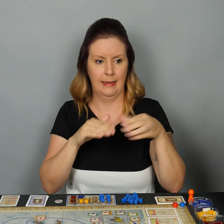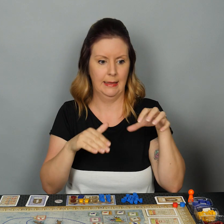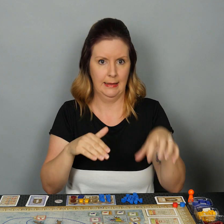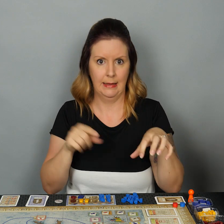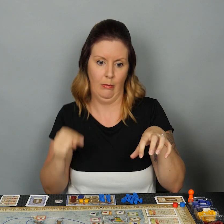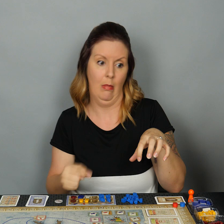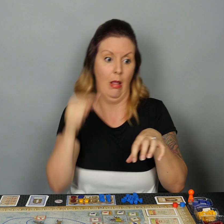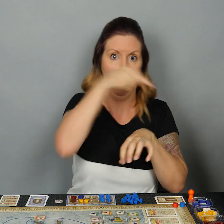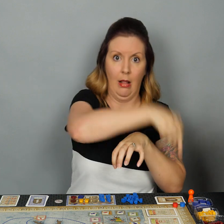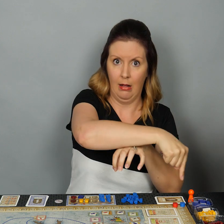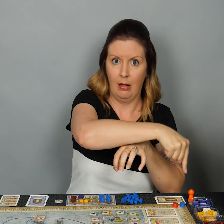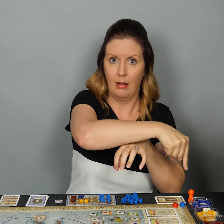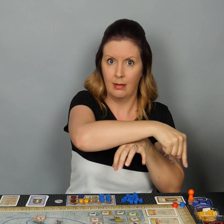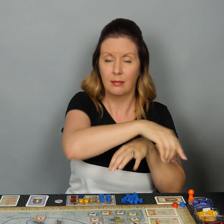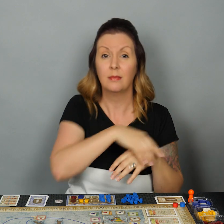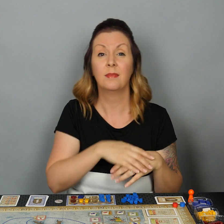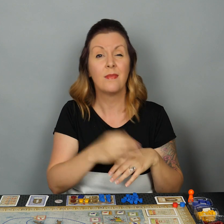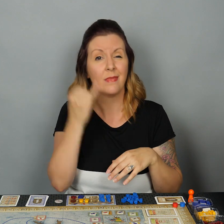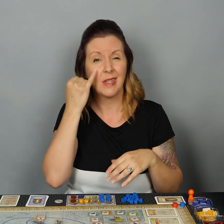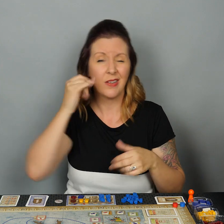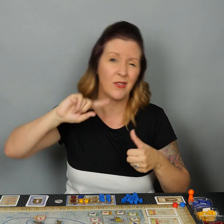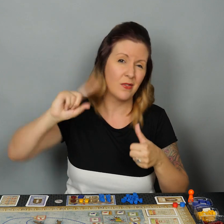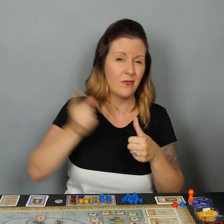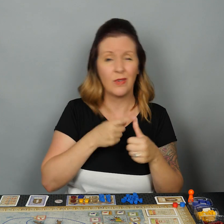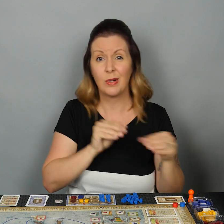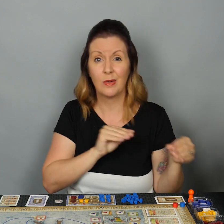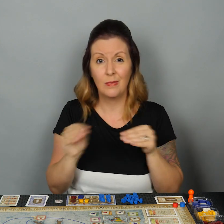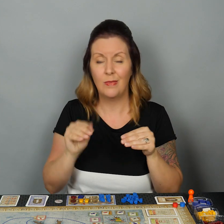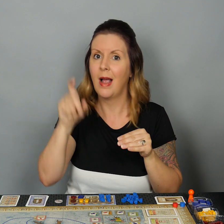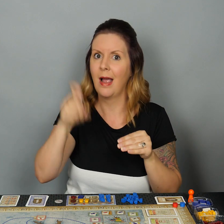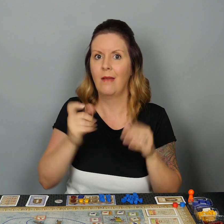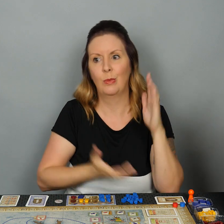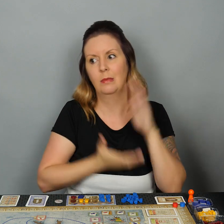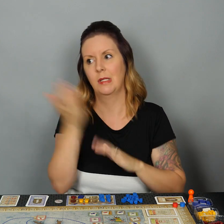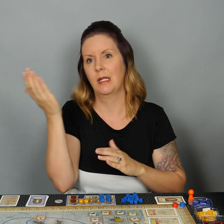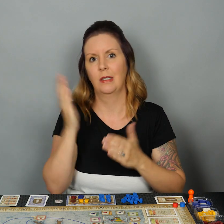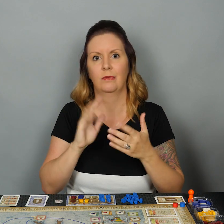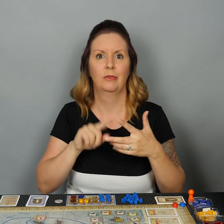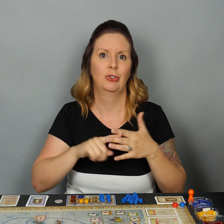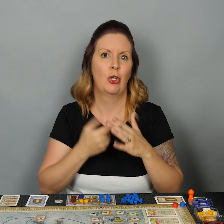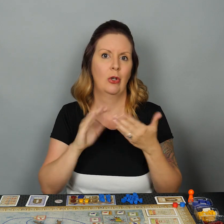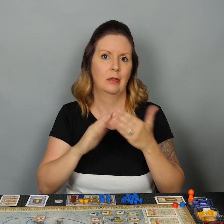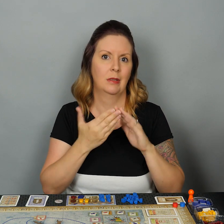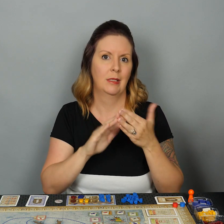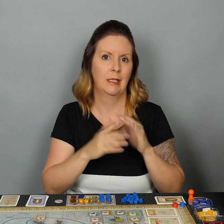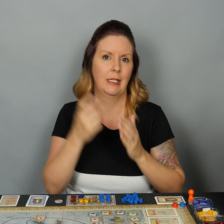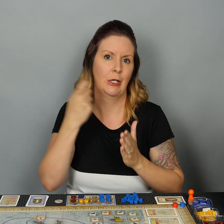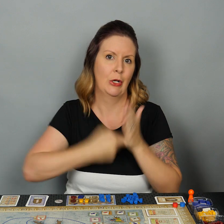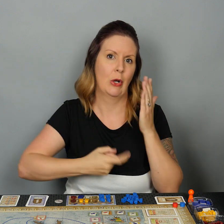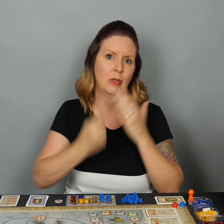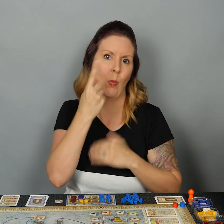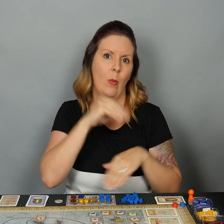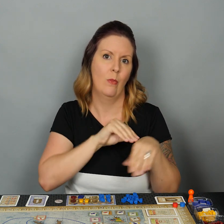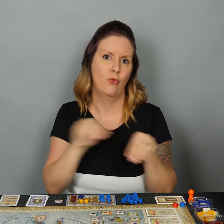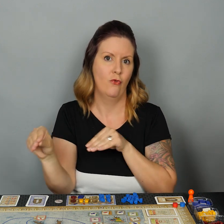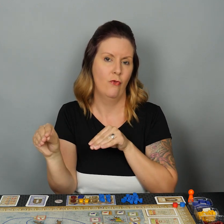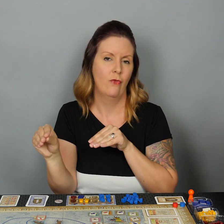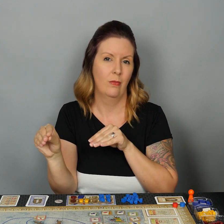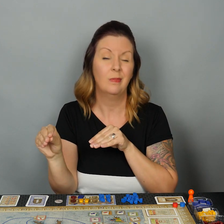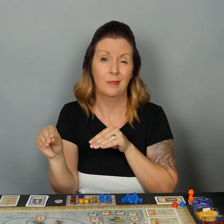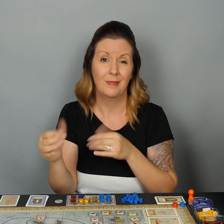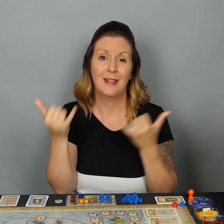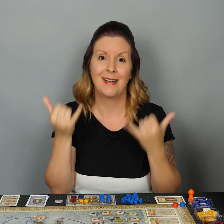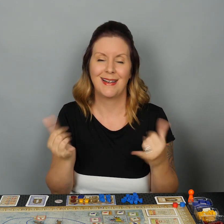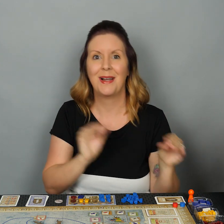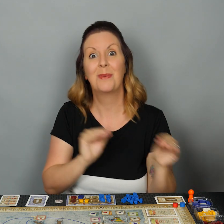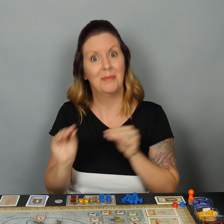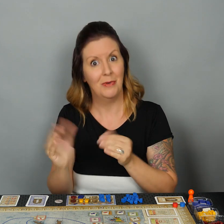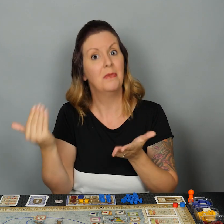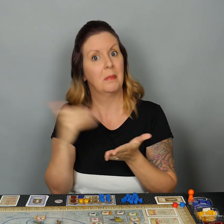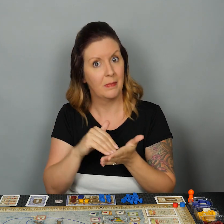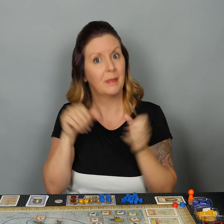If it’s your first move and you’re leaving the starting city, that costs 1 movement to